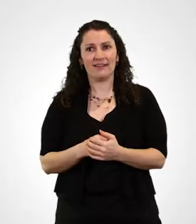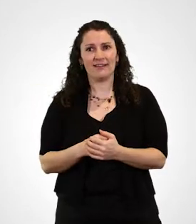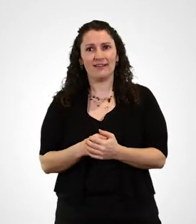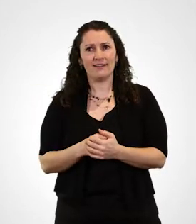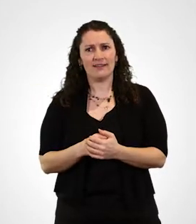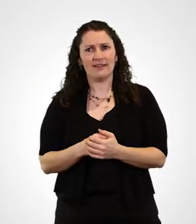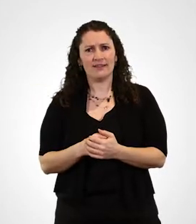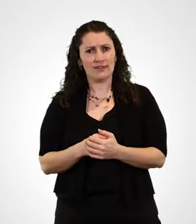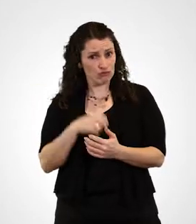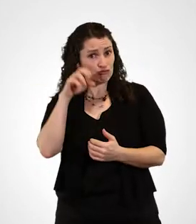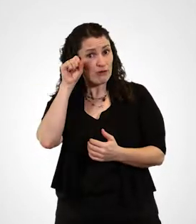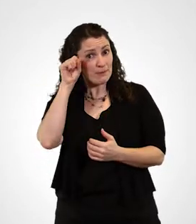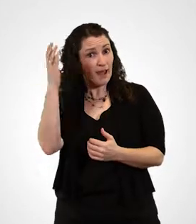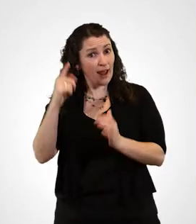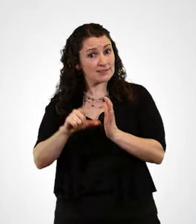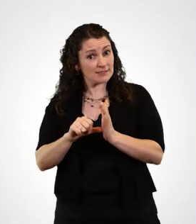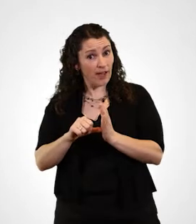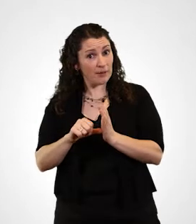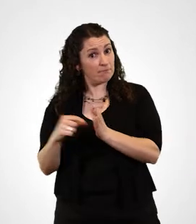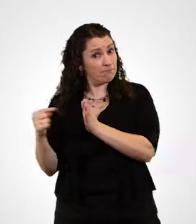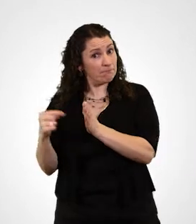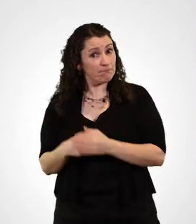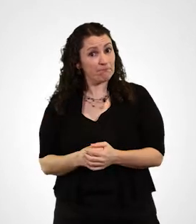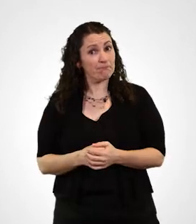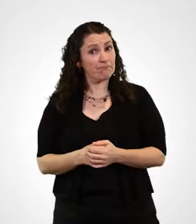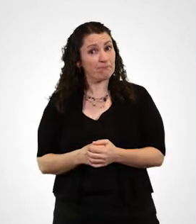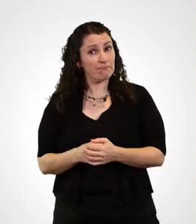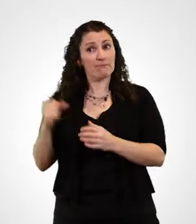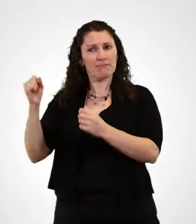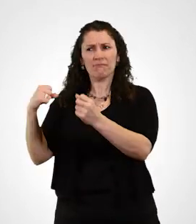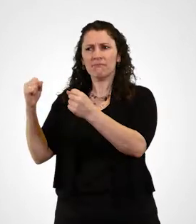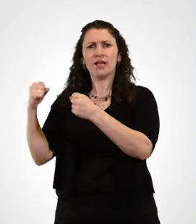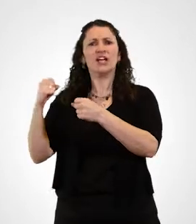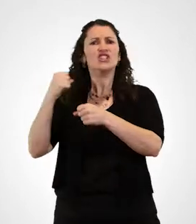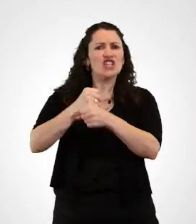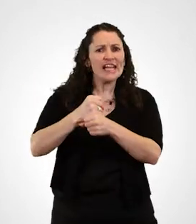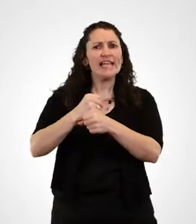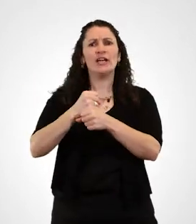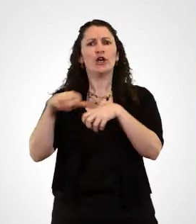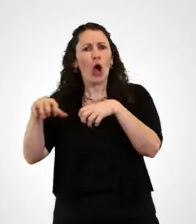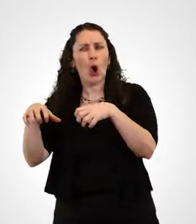Remember? He ghost.